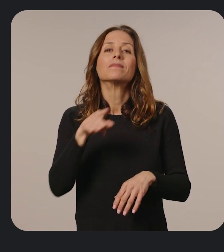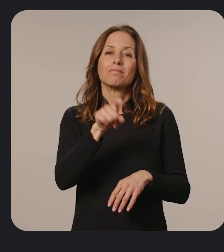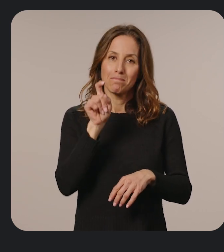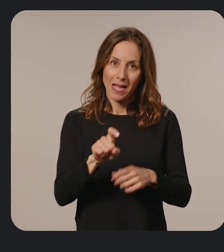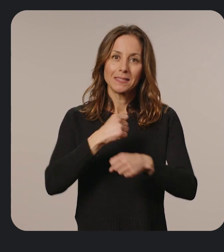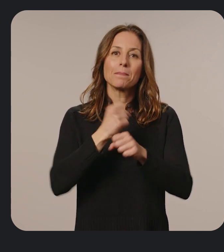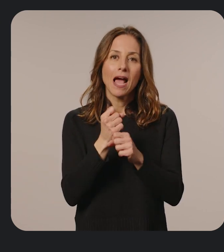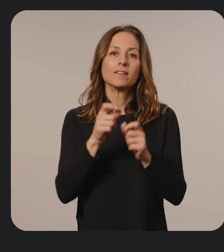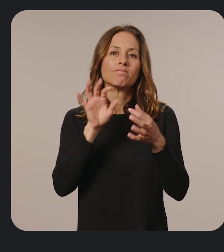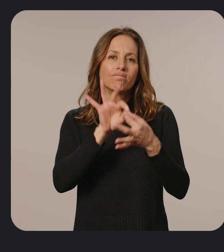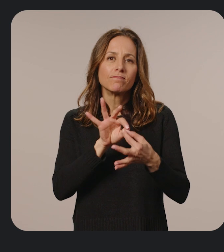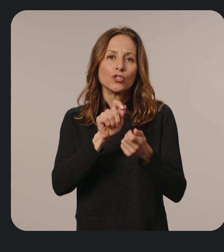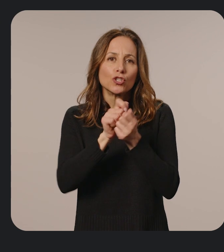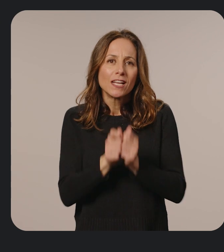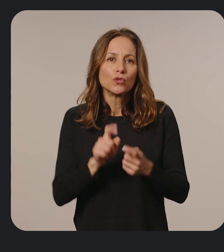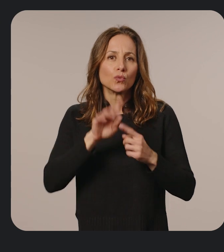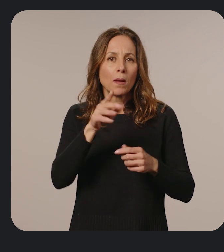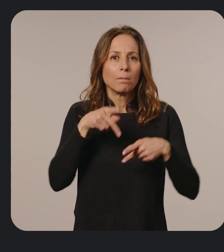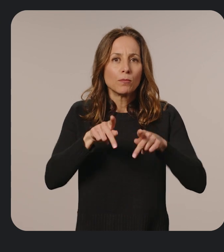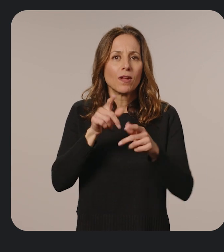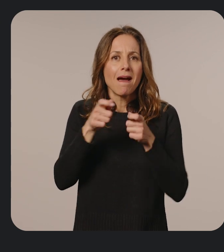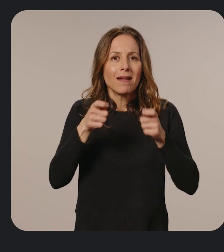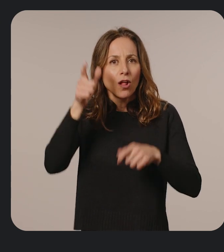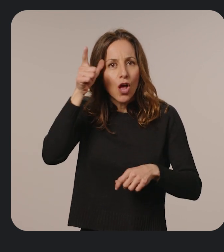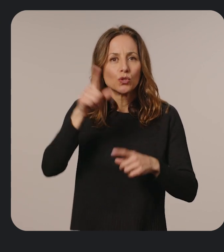to your permission handling logic to avoid access issues.